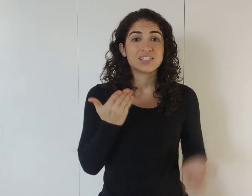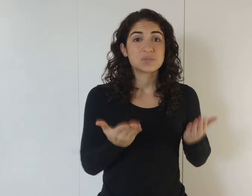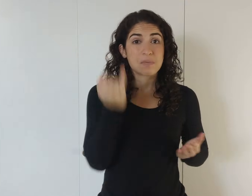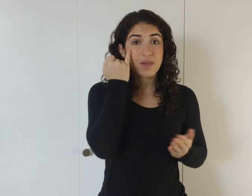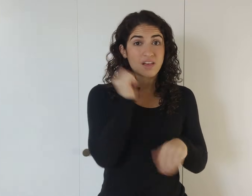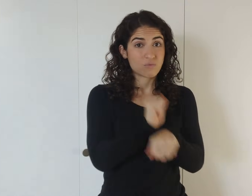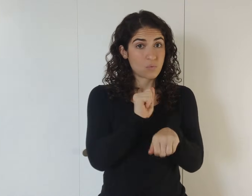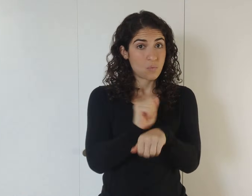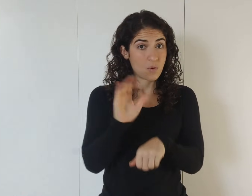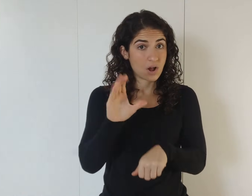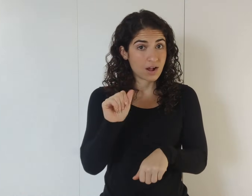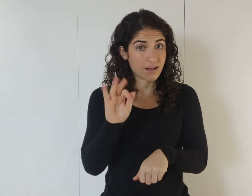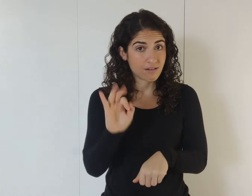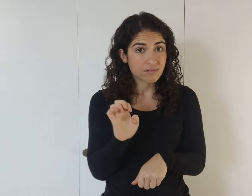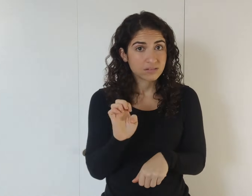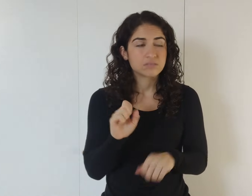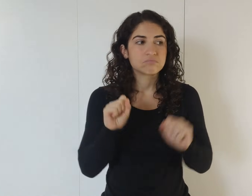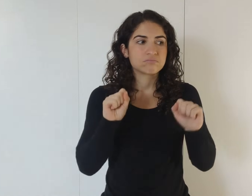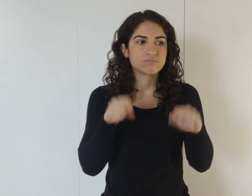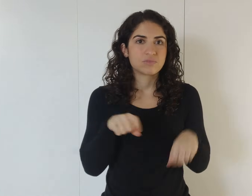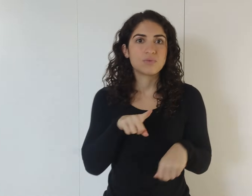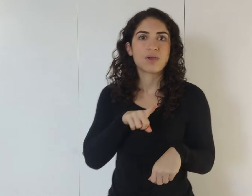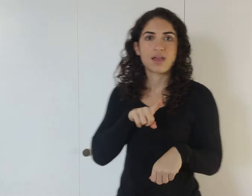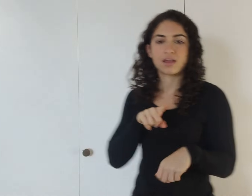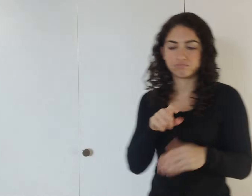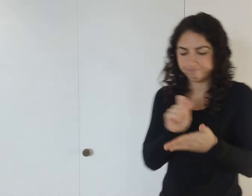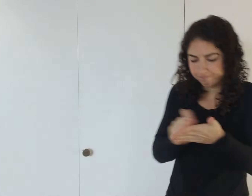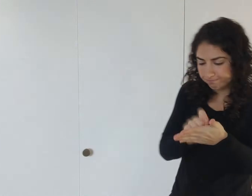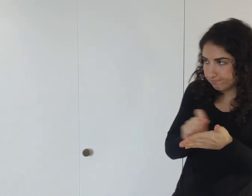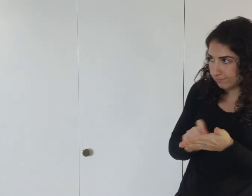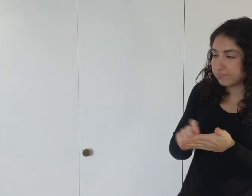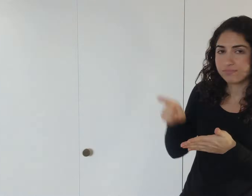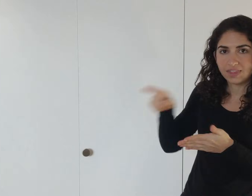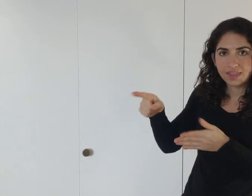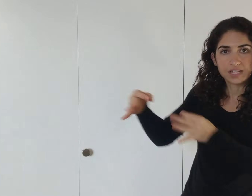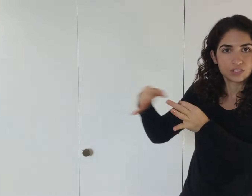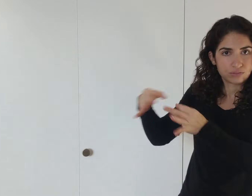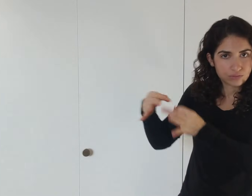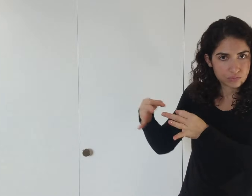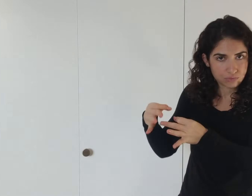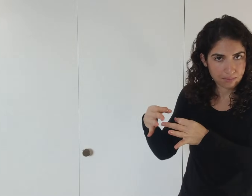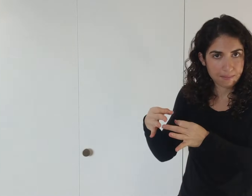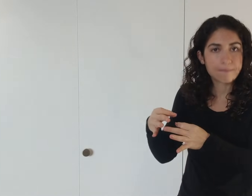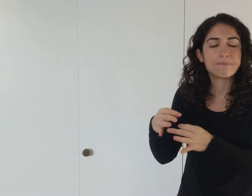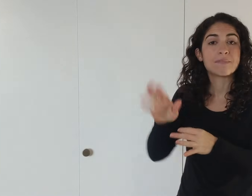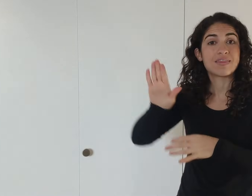So maybe if you work in a cafe, you can write down the customer's description,